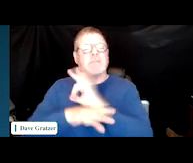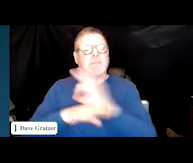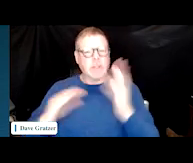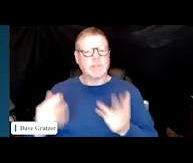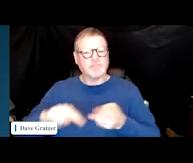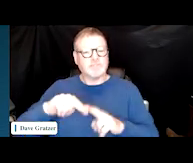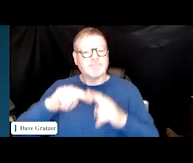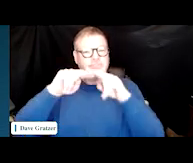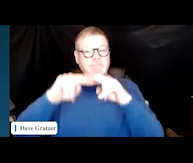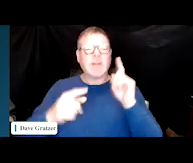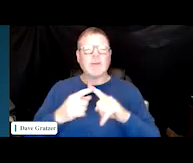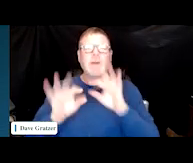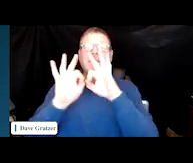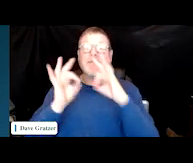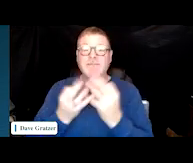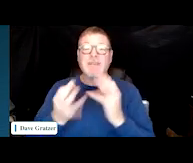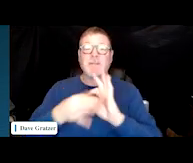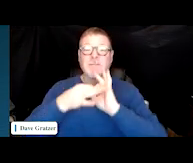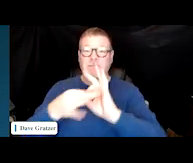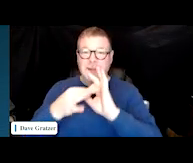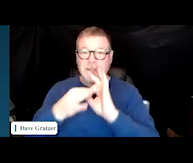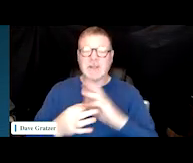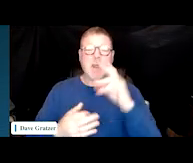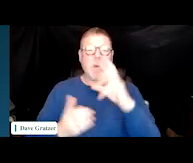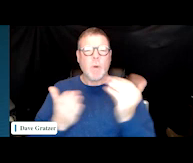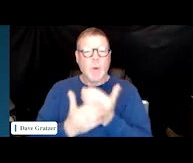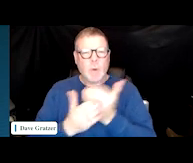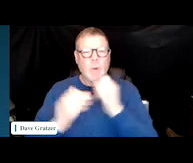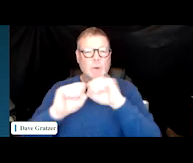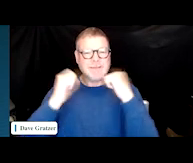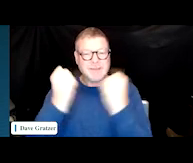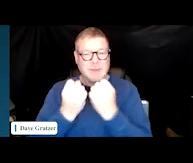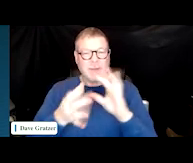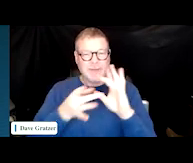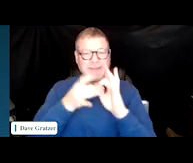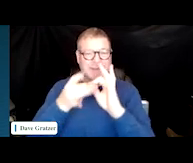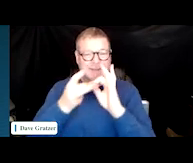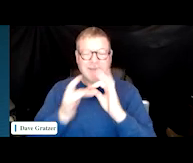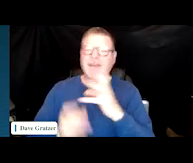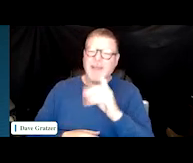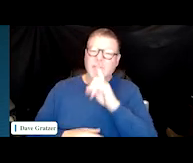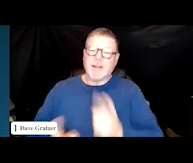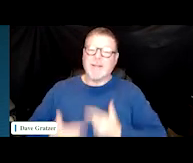to reestablish family relationships or develop new social connections to people in their communities, and live and work independently.